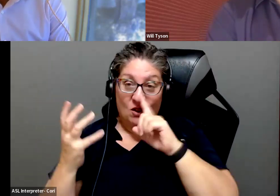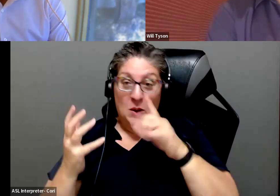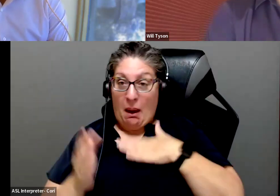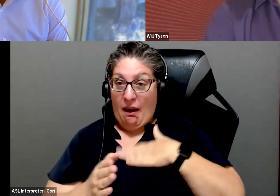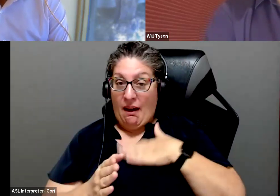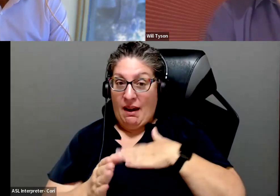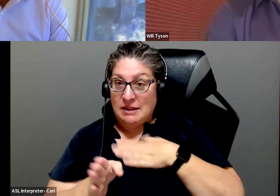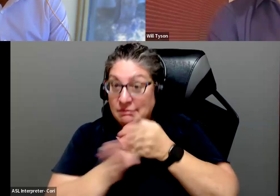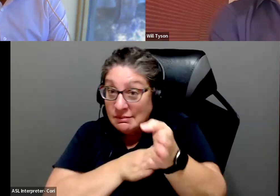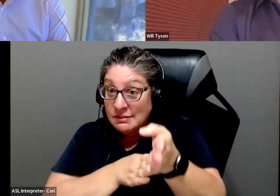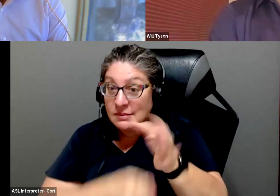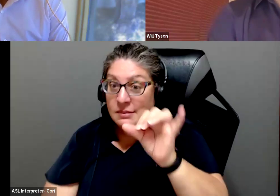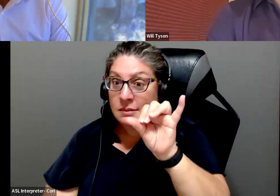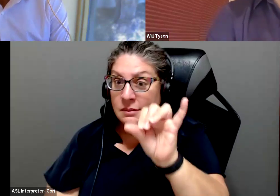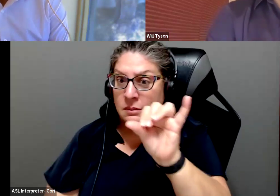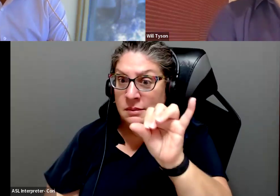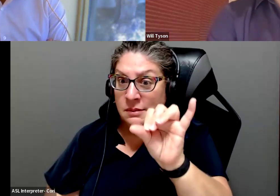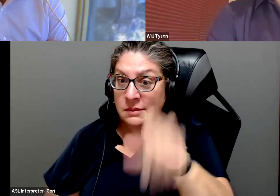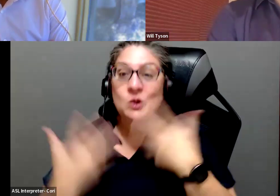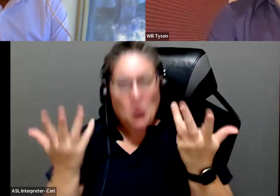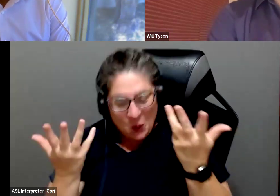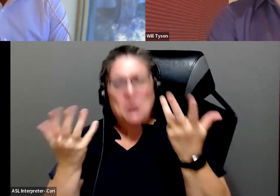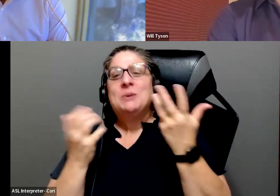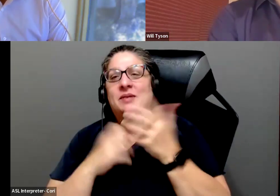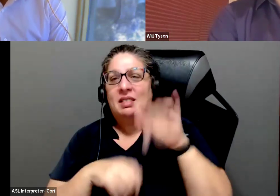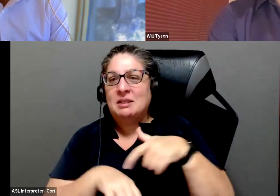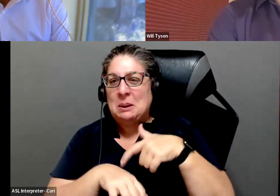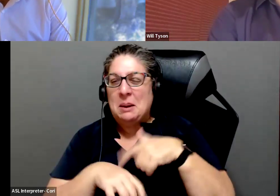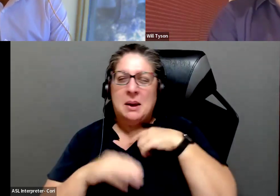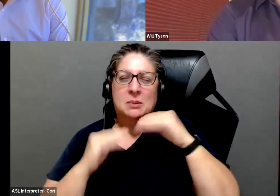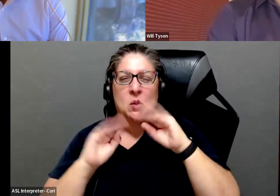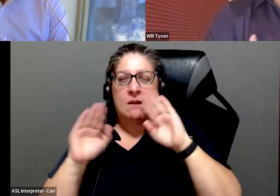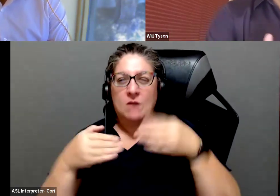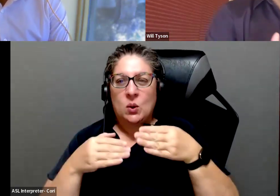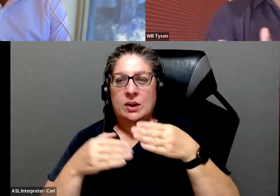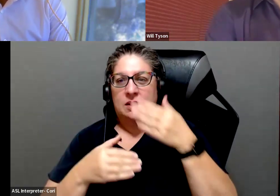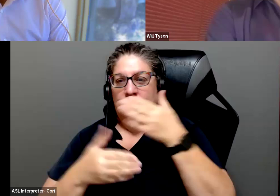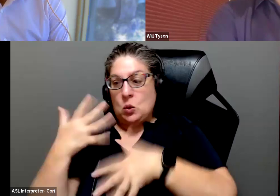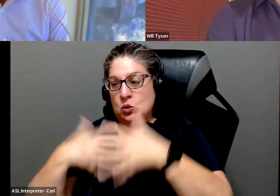career. At that time I was more focused on the social dimensions.